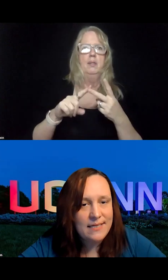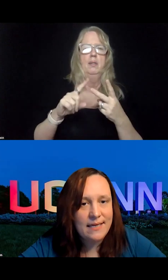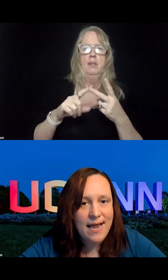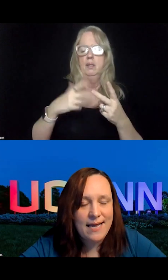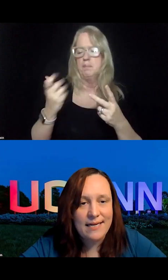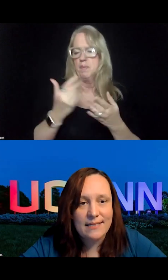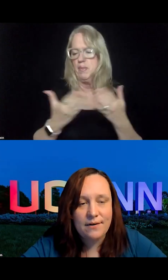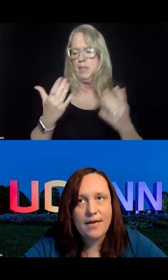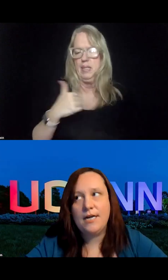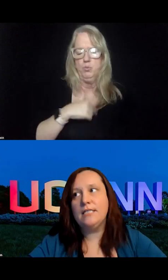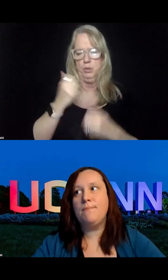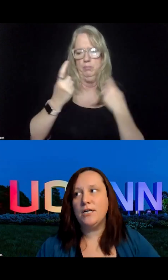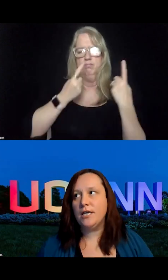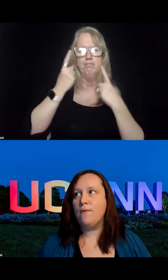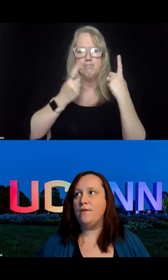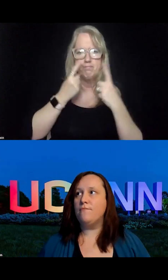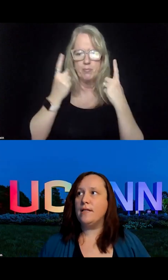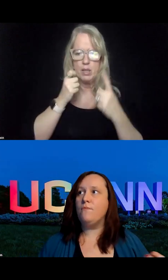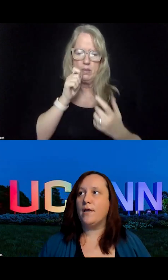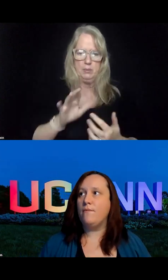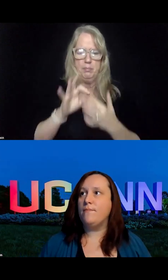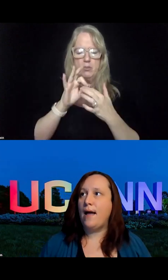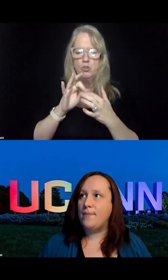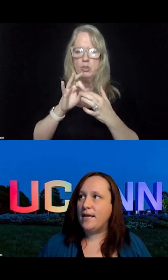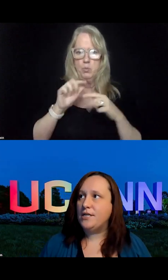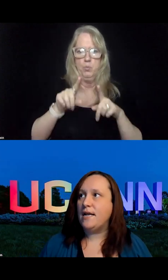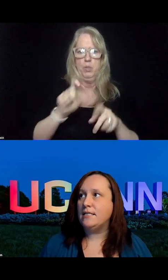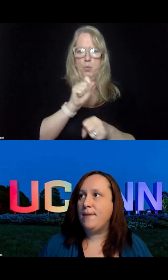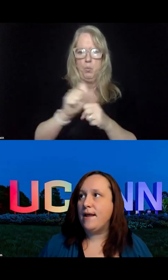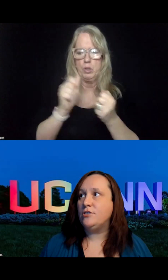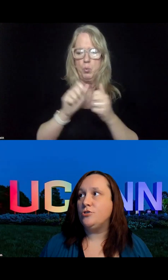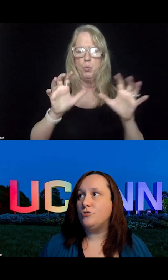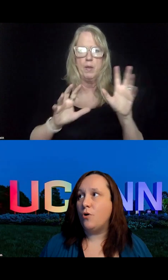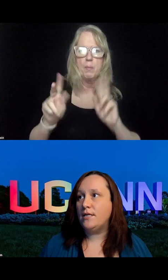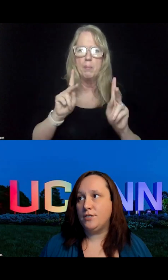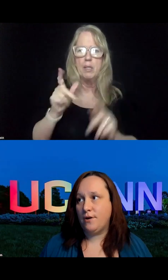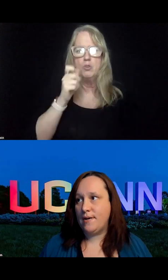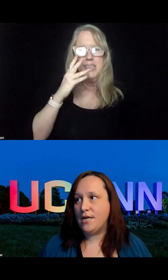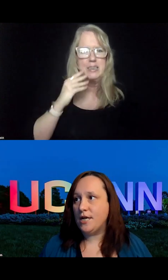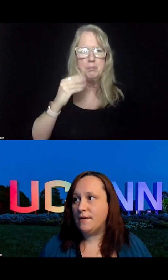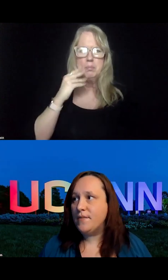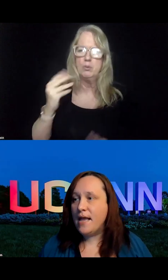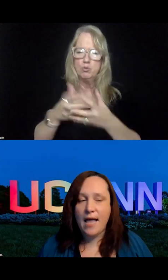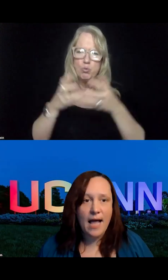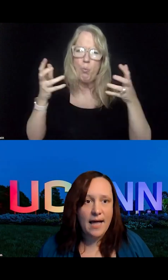THAT WE NEED TO TAKE INTO CONSIDERATION WHEN WE ARE WORKING WITH A POPULATION THAT EXPERIENCES SO MUCH DISCRIMINATION.